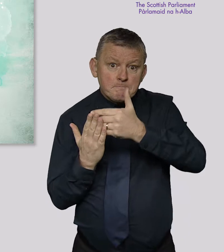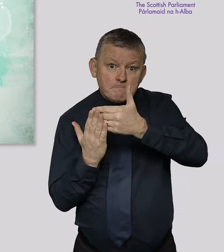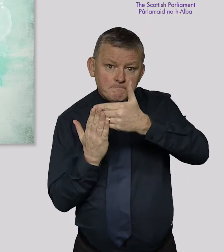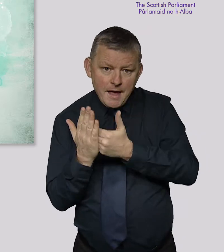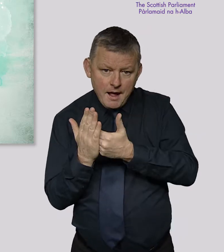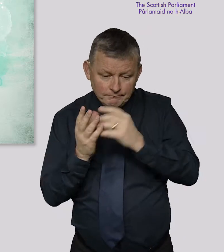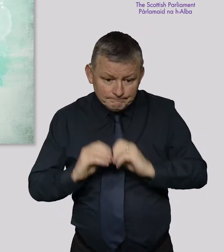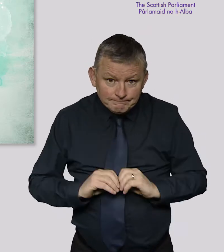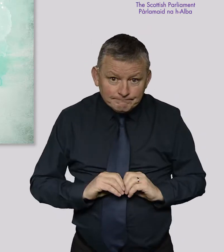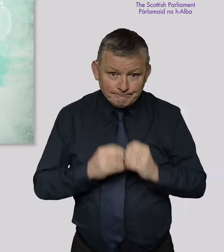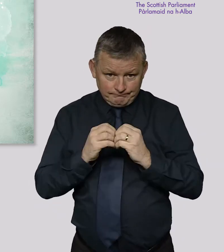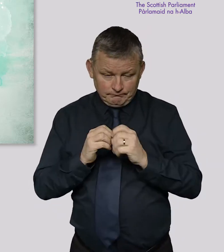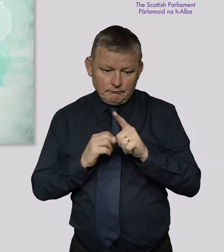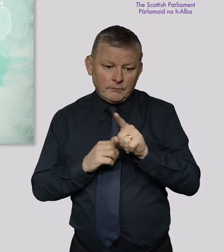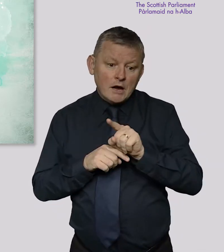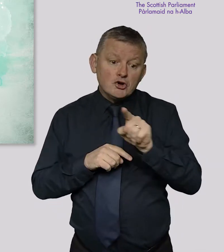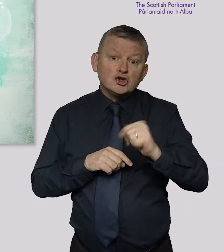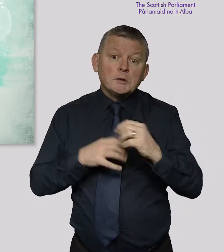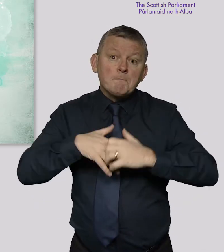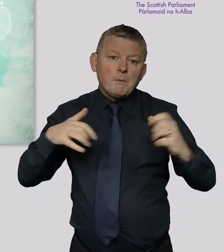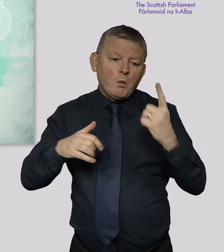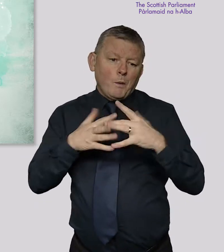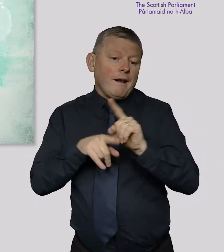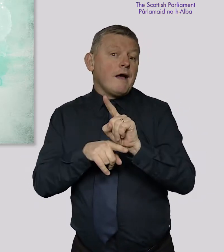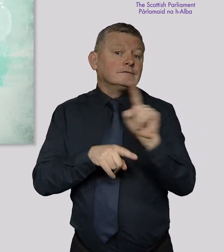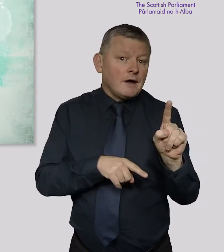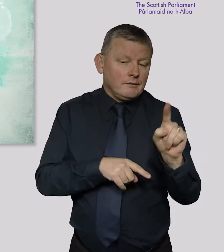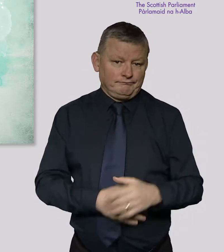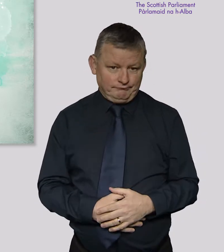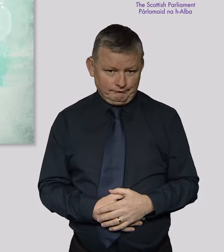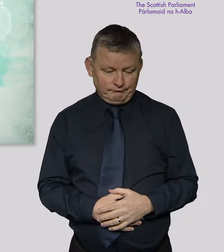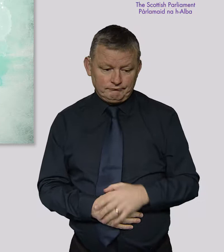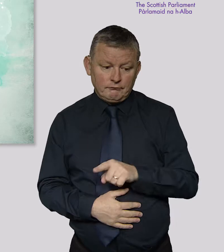is then introduced to the Scottish Parliament a week later.